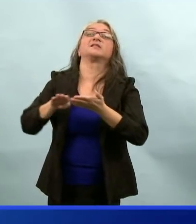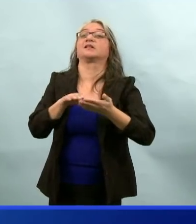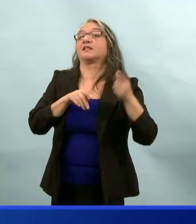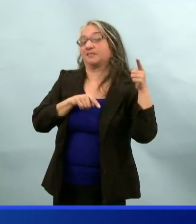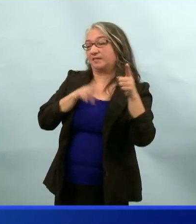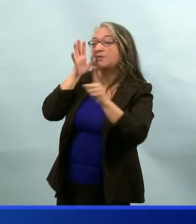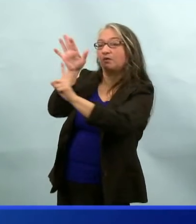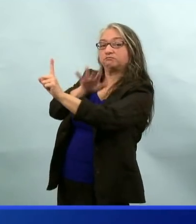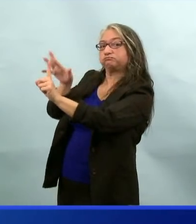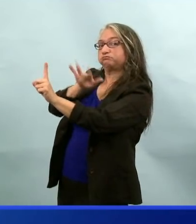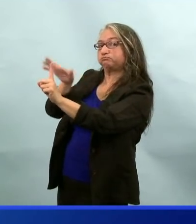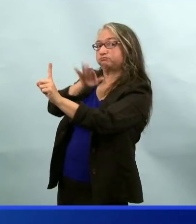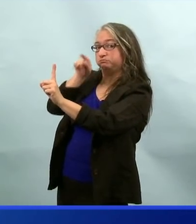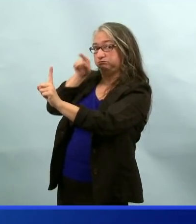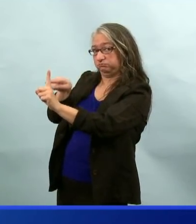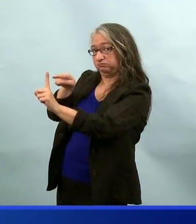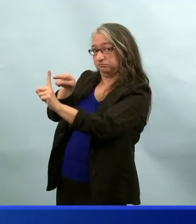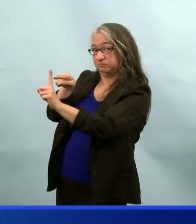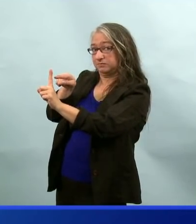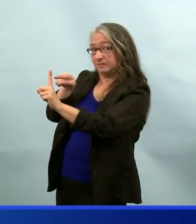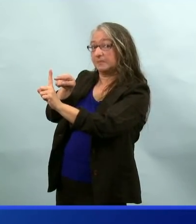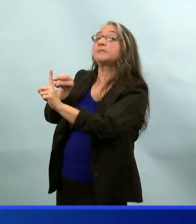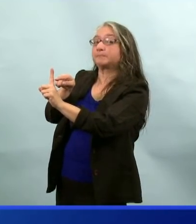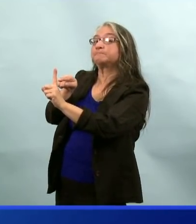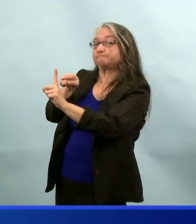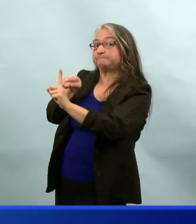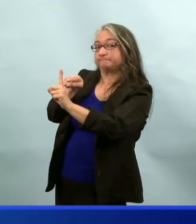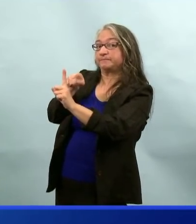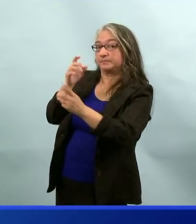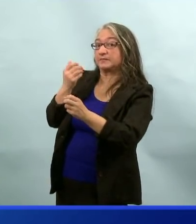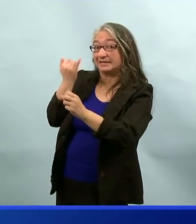exemptions and then can submit that to the province to be able to issue those cards